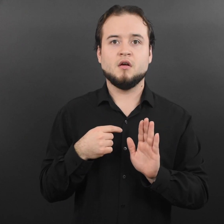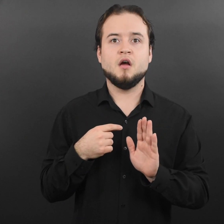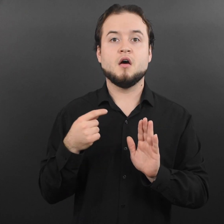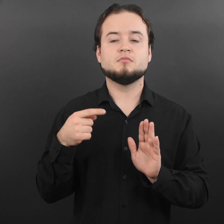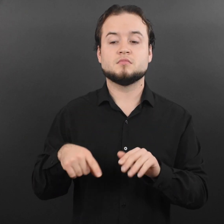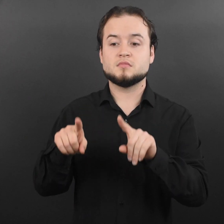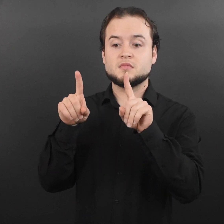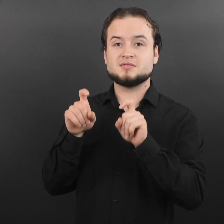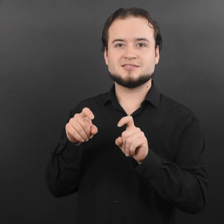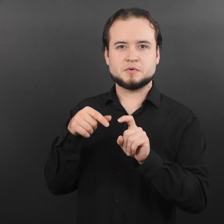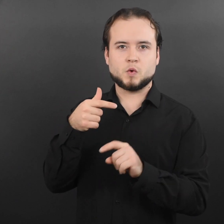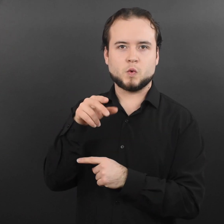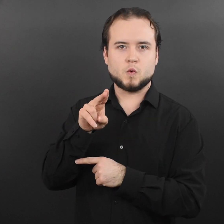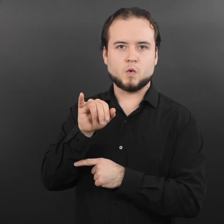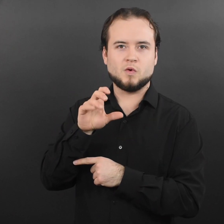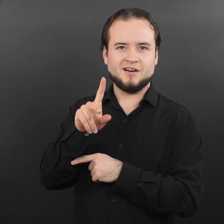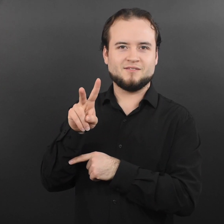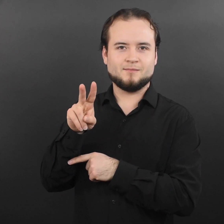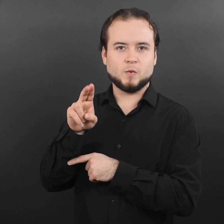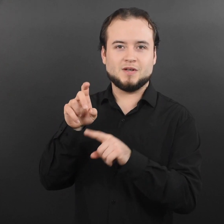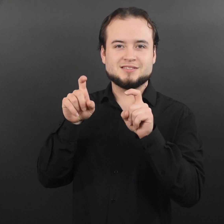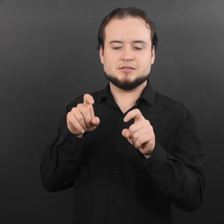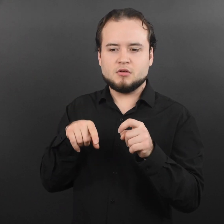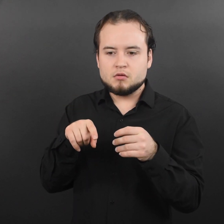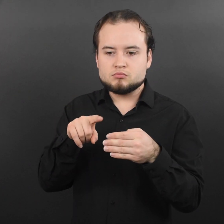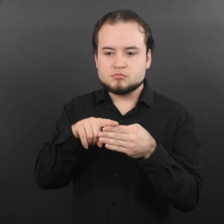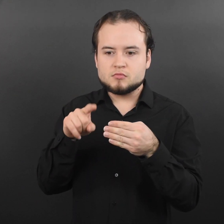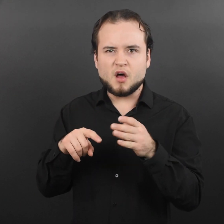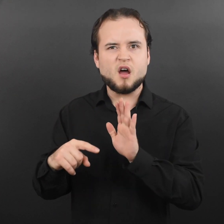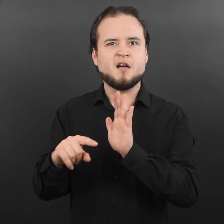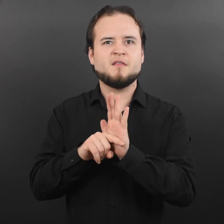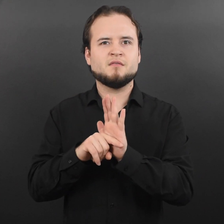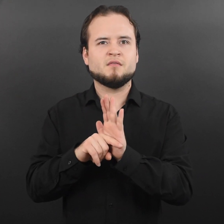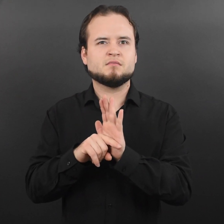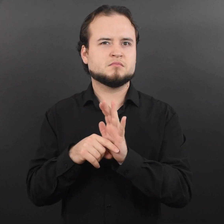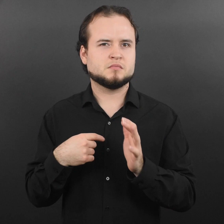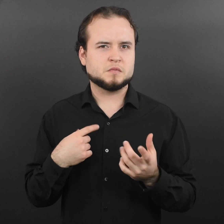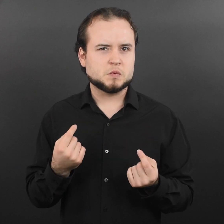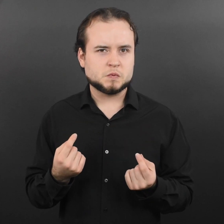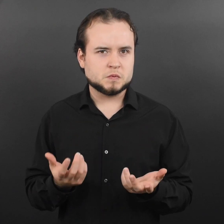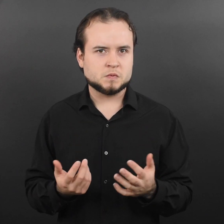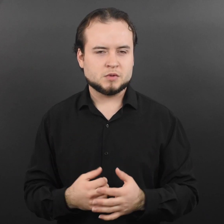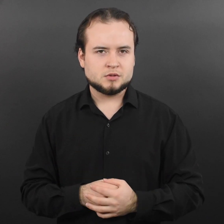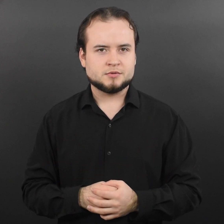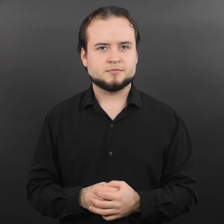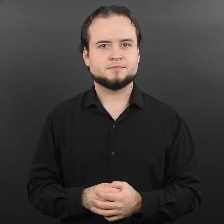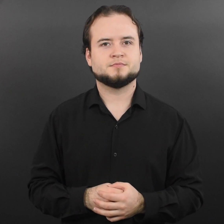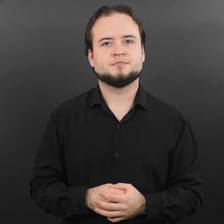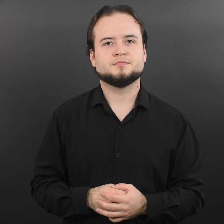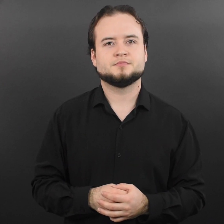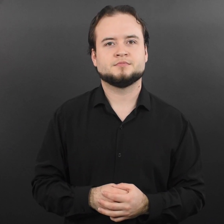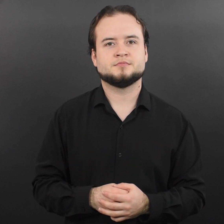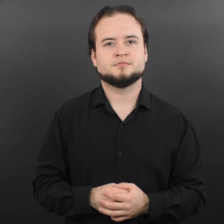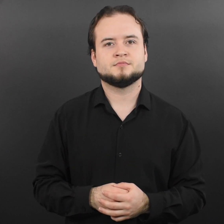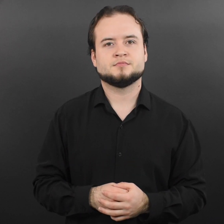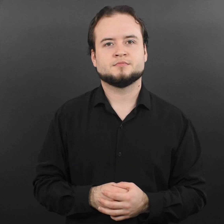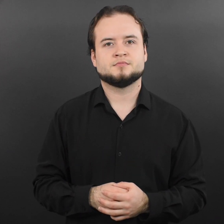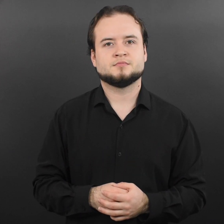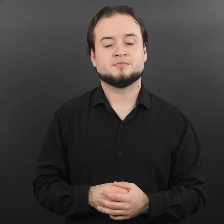Even with a negative rapid test result, someone who has symptoms should take a PCR COVID-19 test